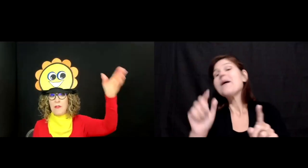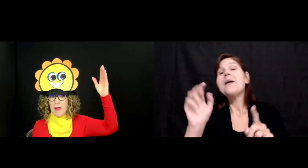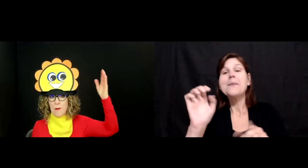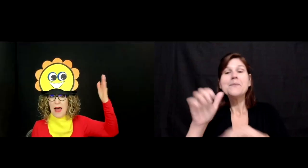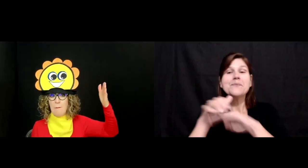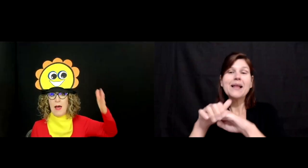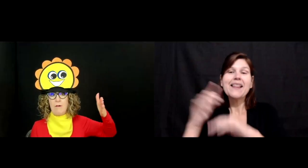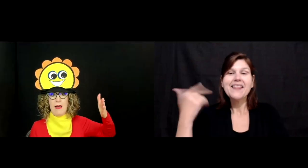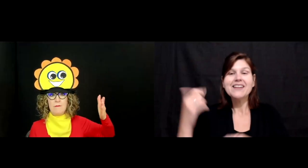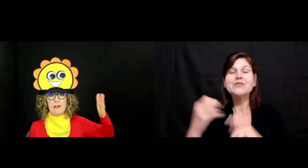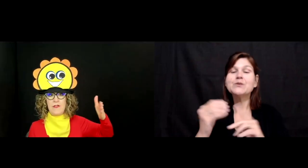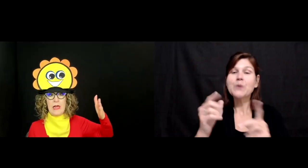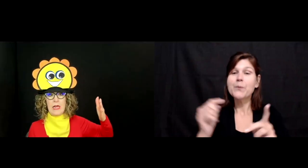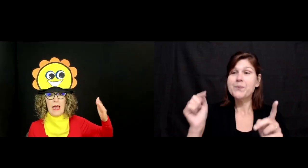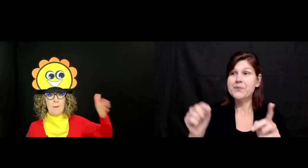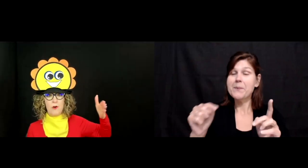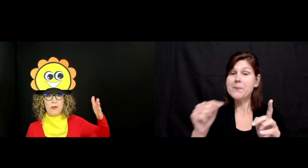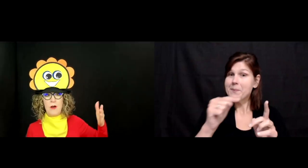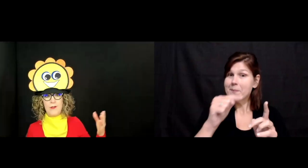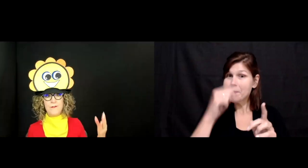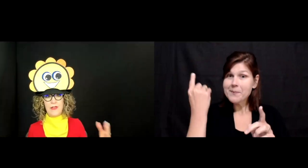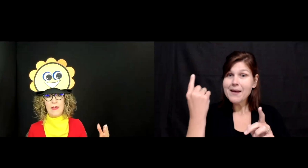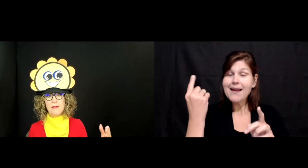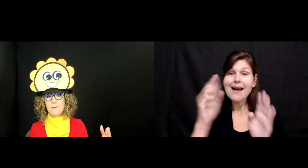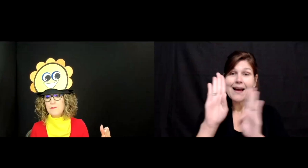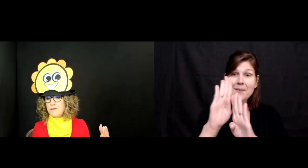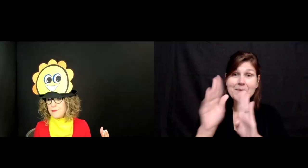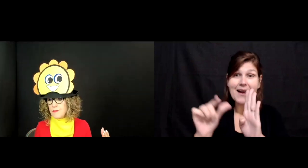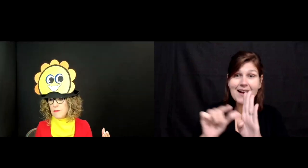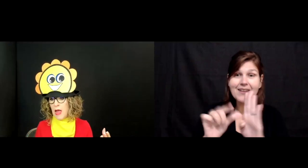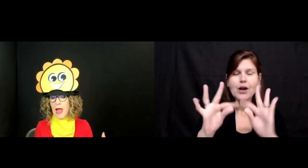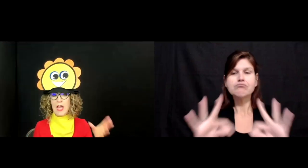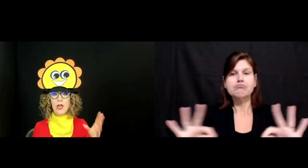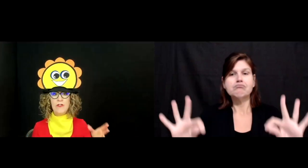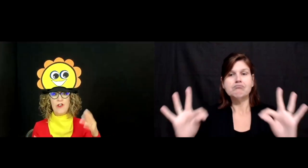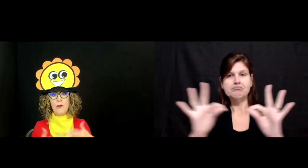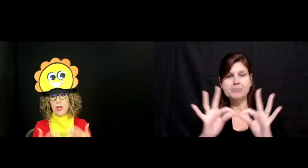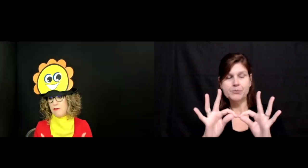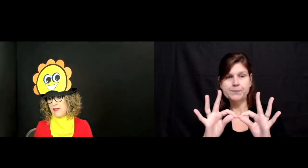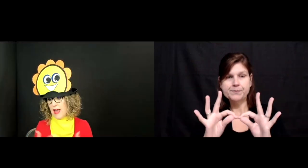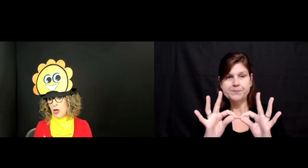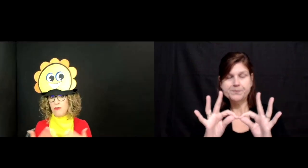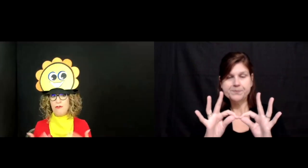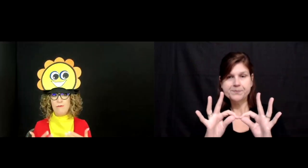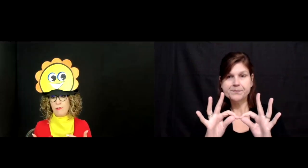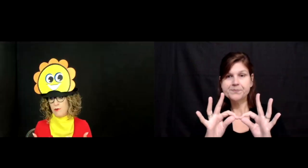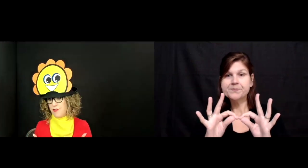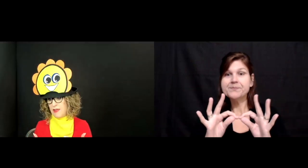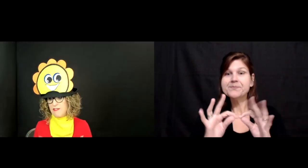But the black background is the important part of this. The show uses high-contrast resources